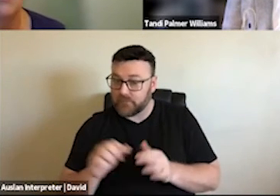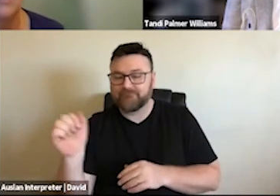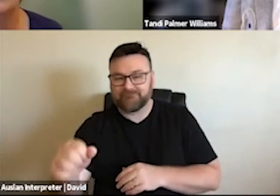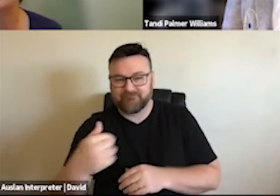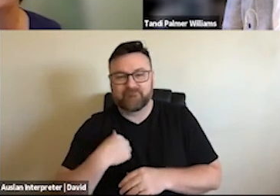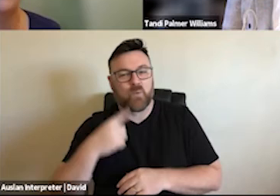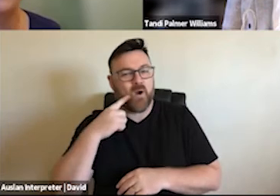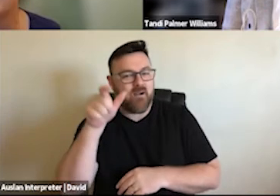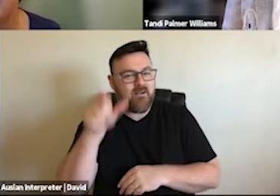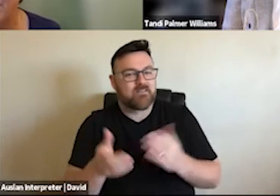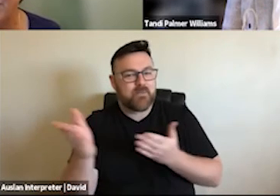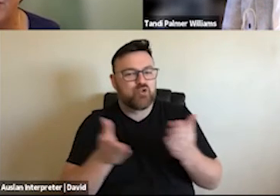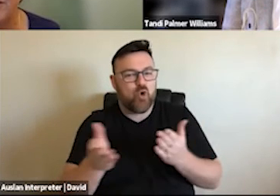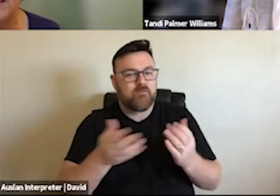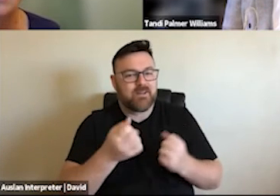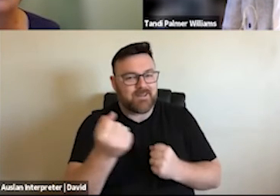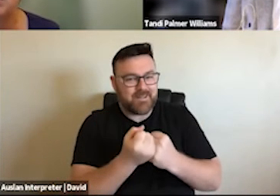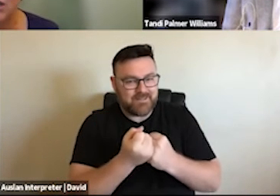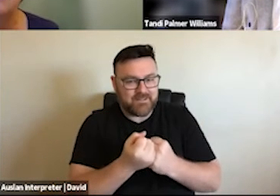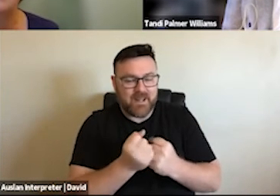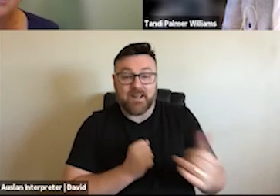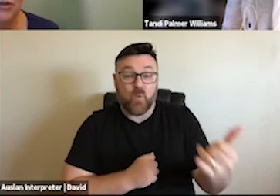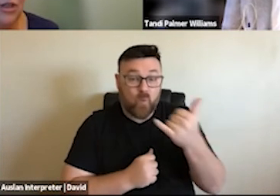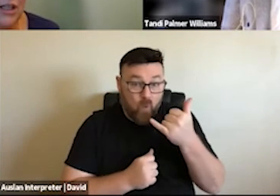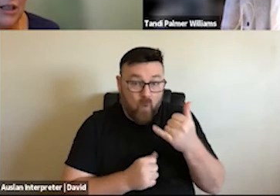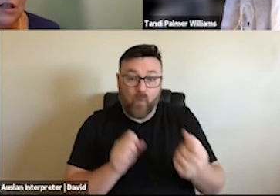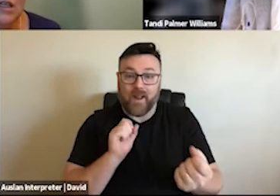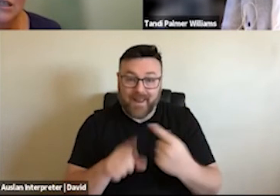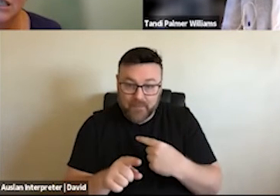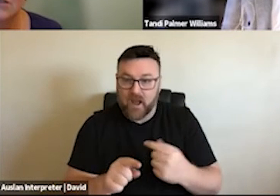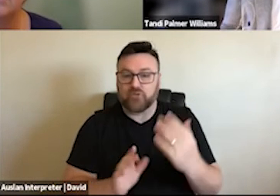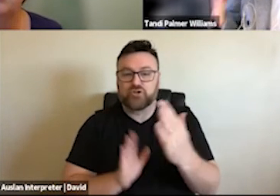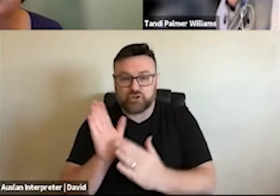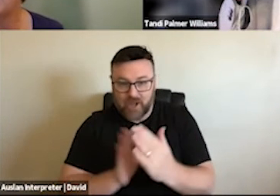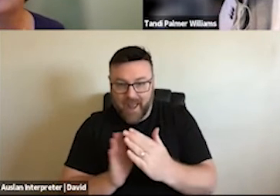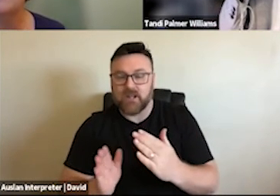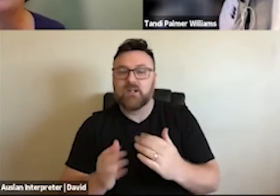ready on the end of the phone if they need to email or chat in to get support from a